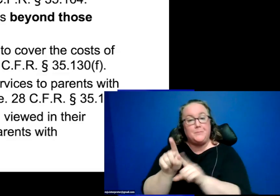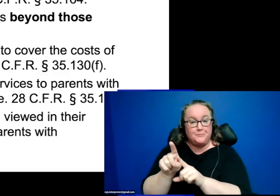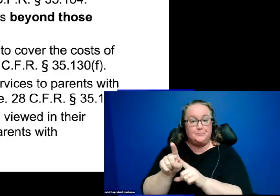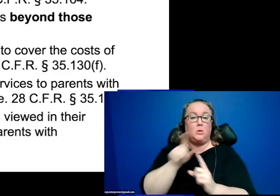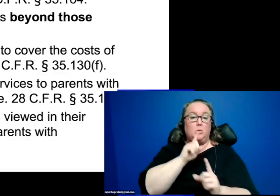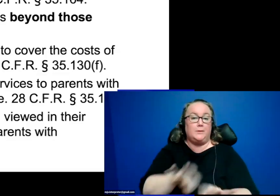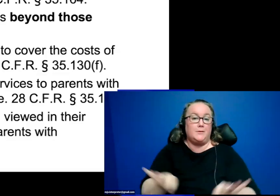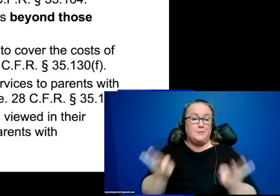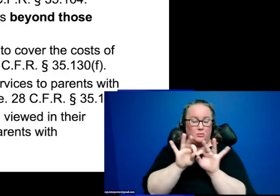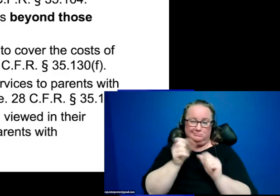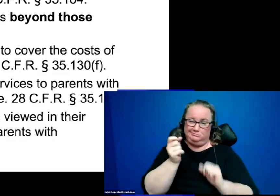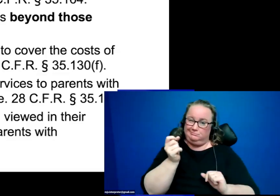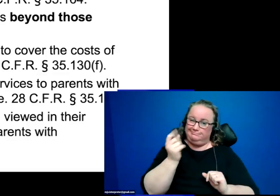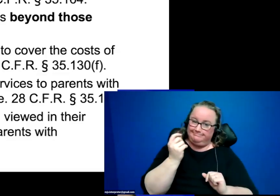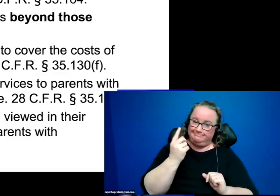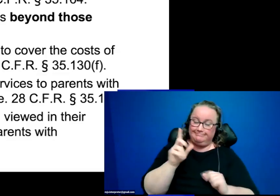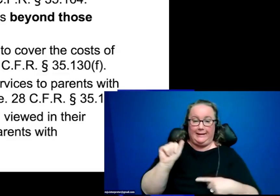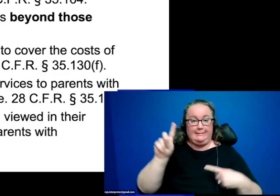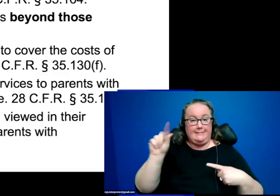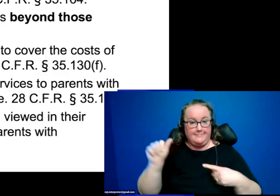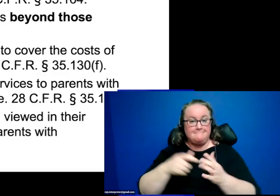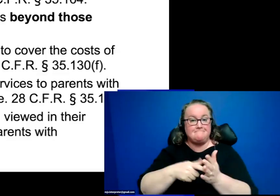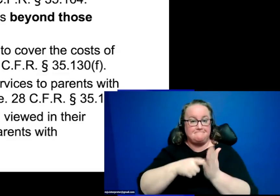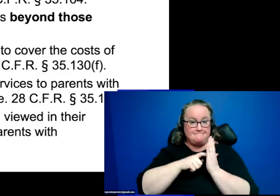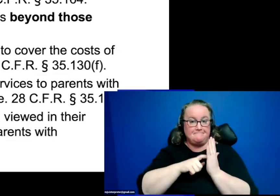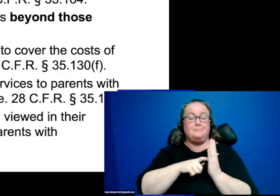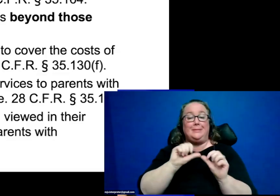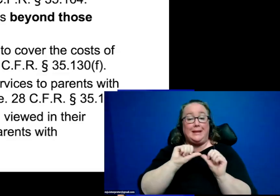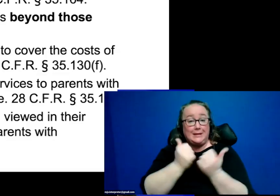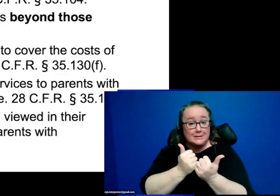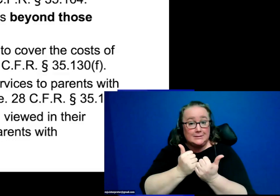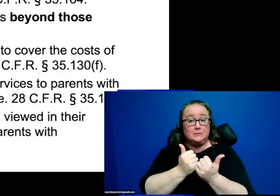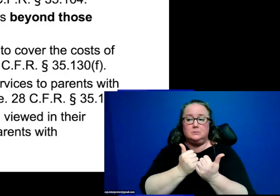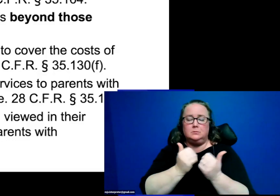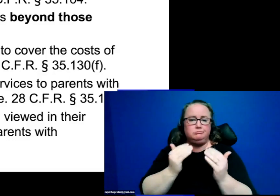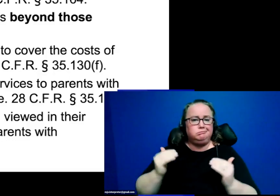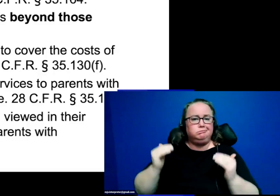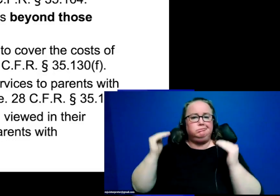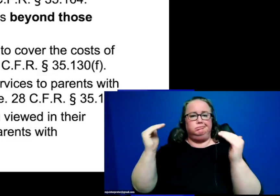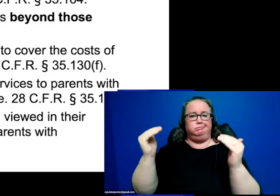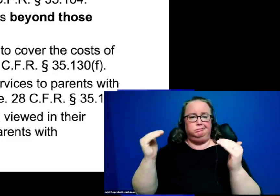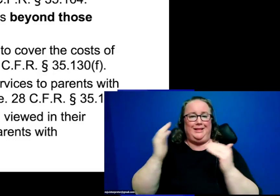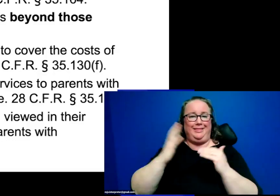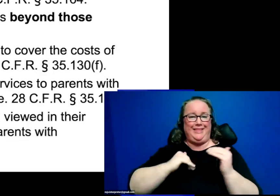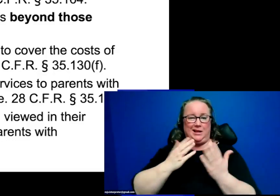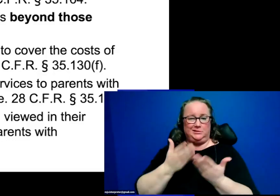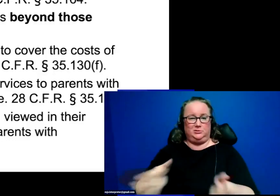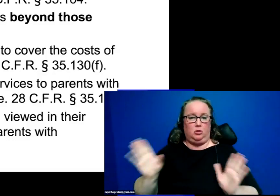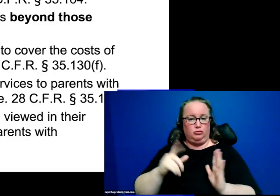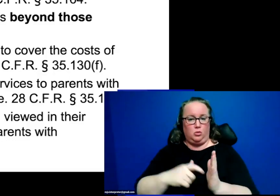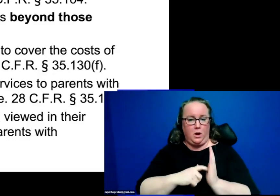understand that the ADA does require that agencies go beyond sort of those that are generally required when needed to